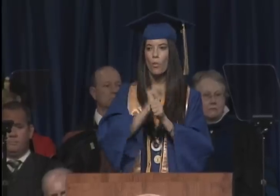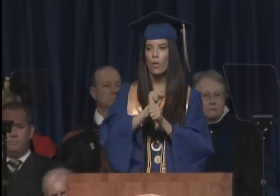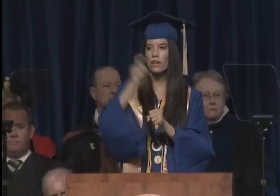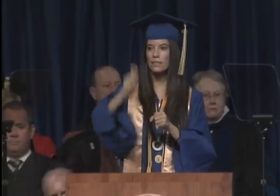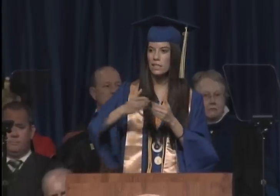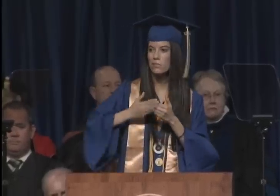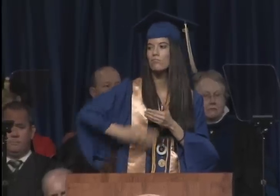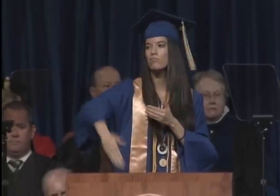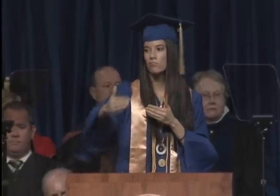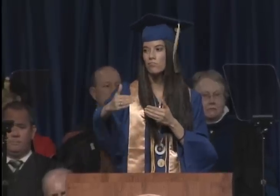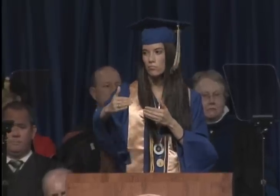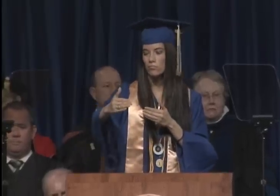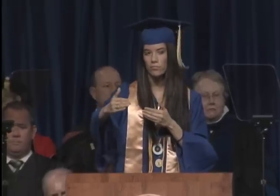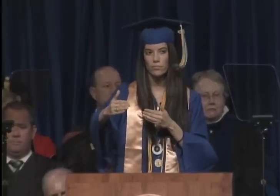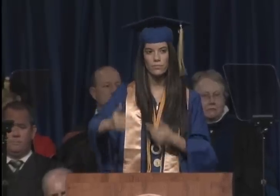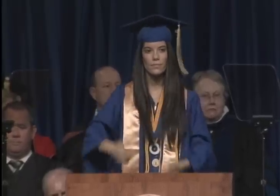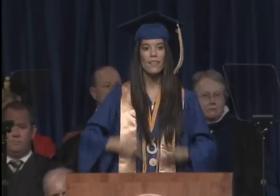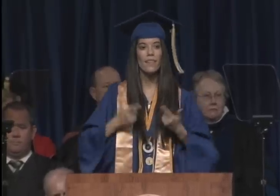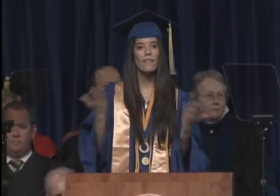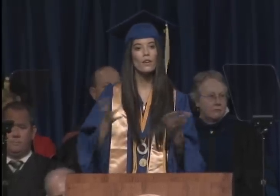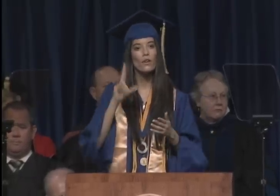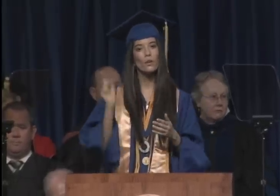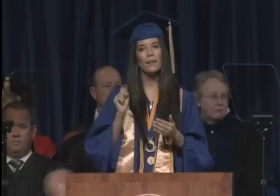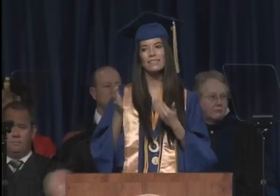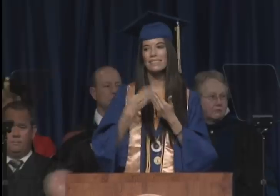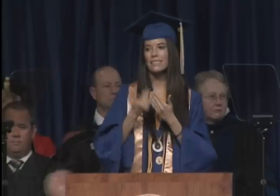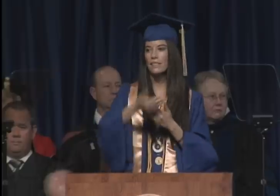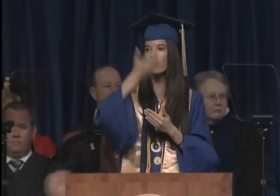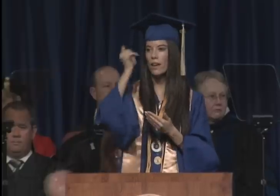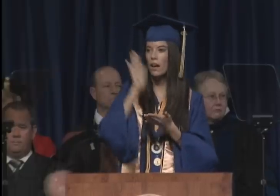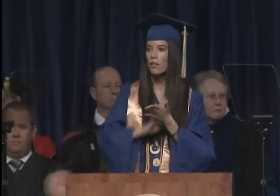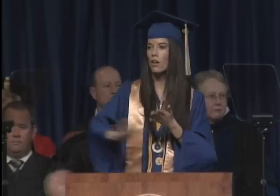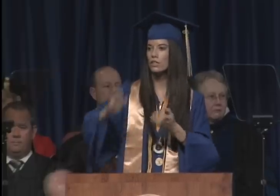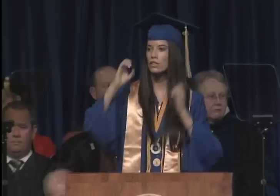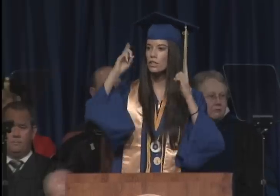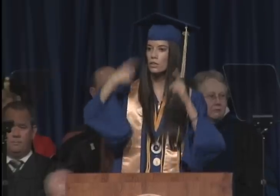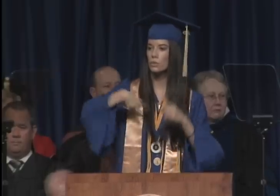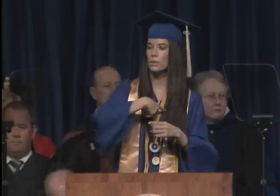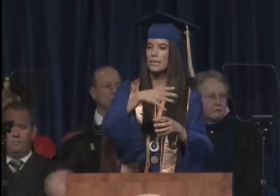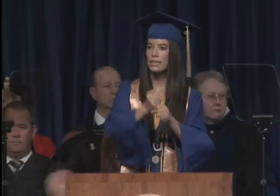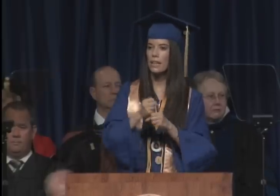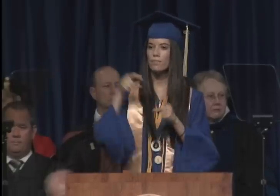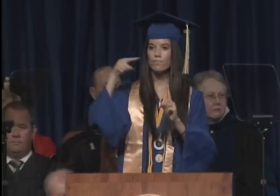there's still much to be done. Living in the United States makes it is easy to forget that the college education